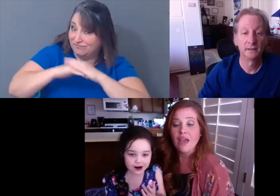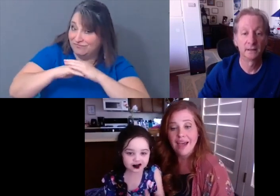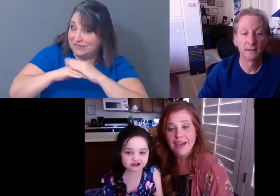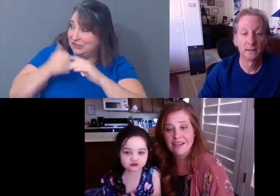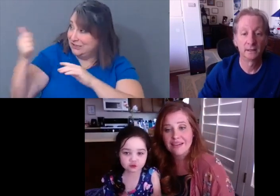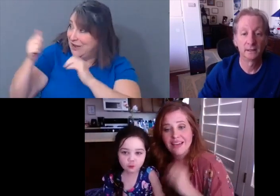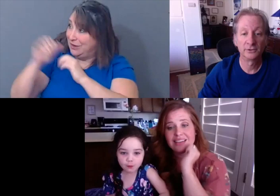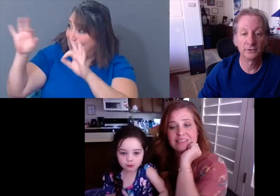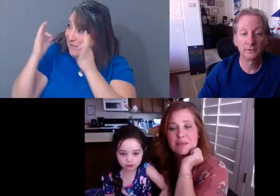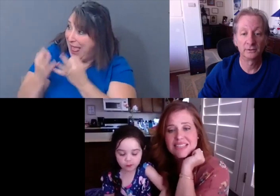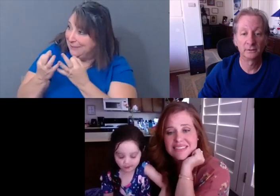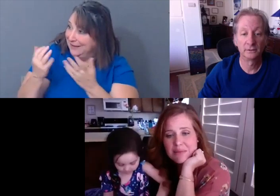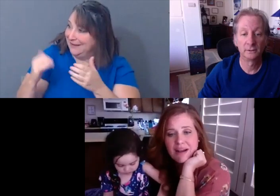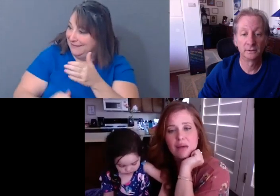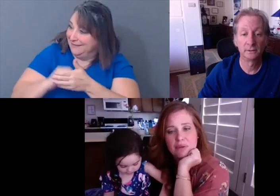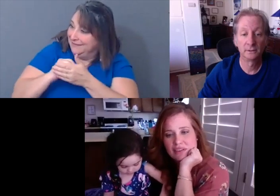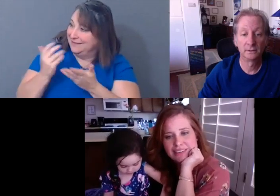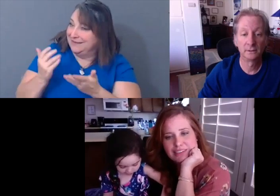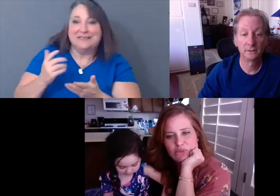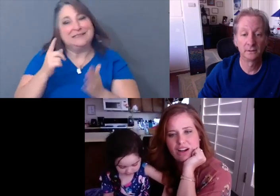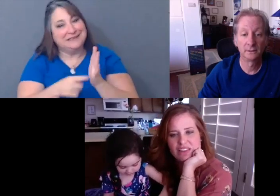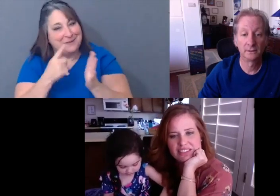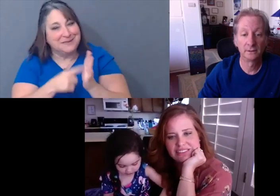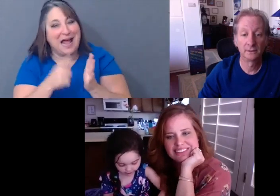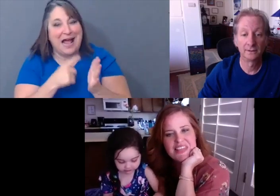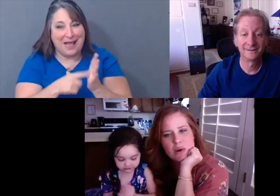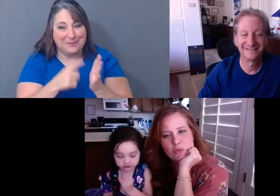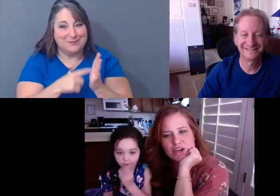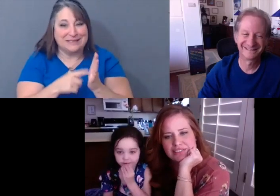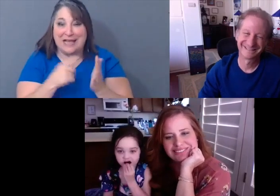Yeah, yeah. Sometimes they take my cup and drink all of it, and say they want more.